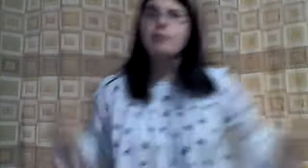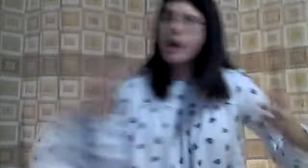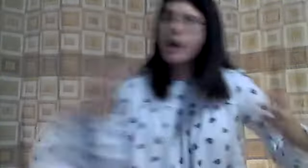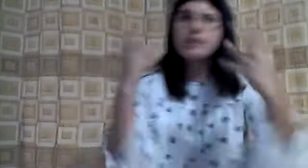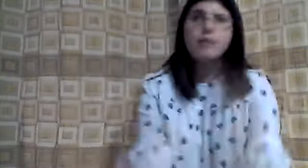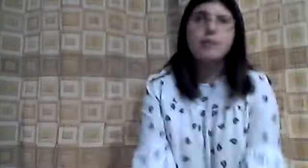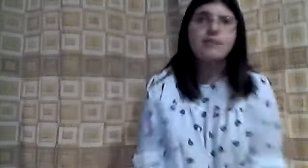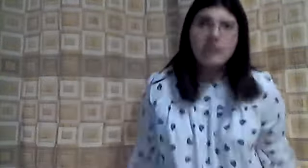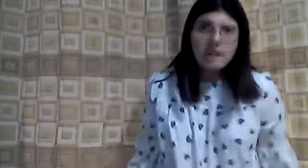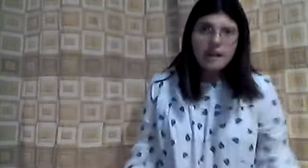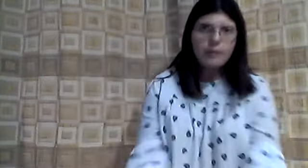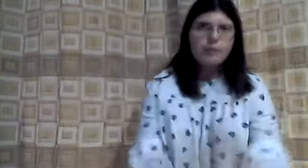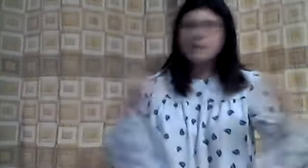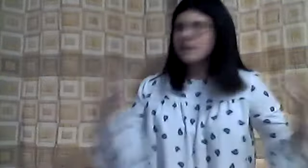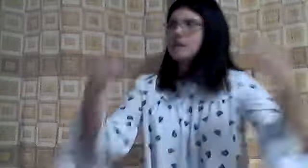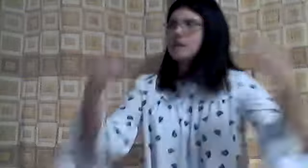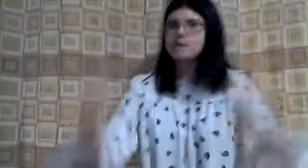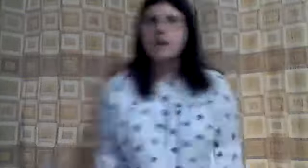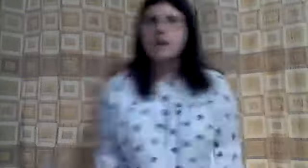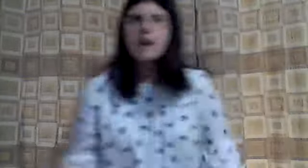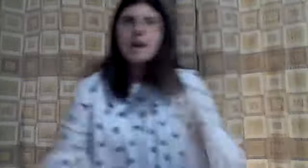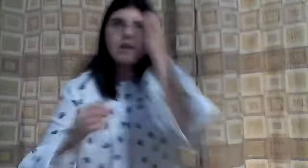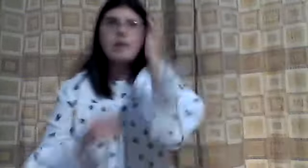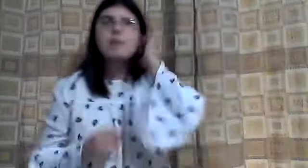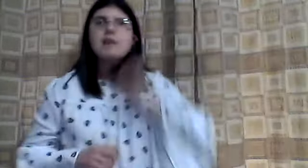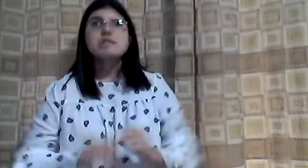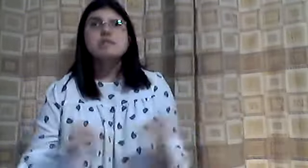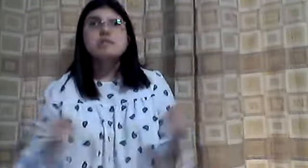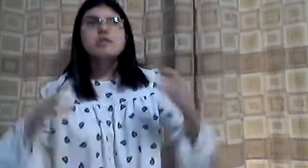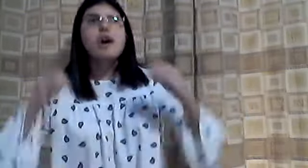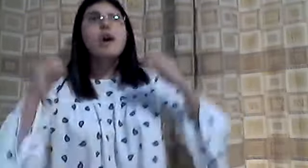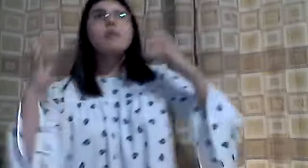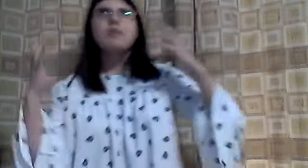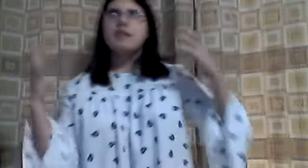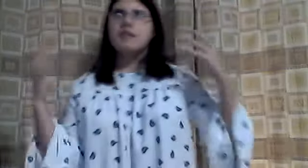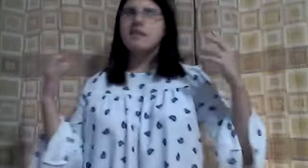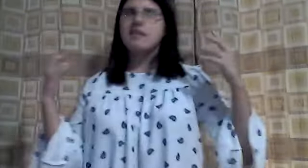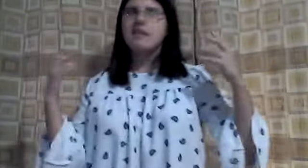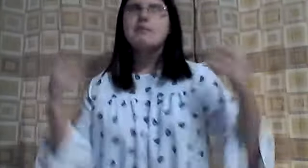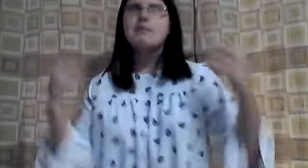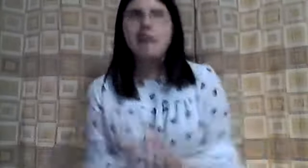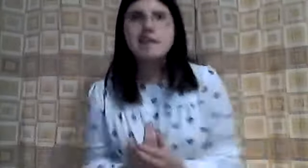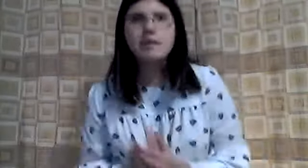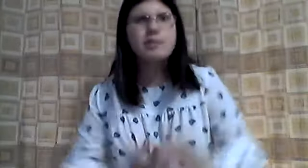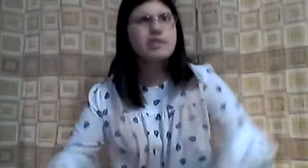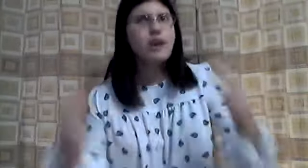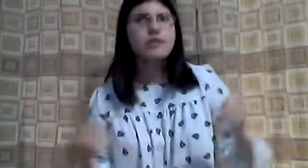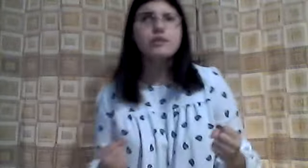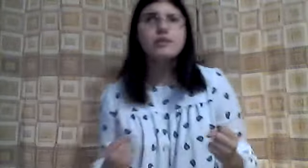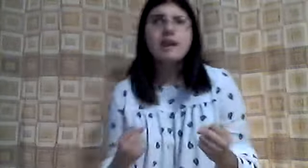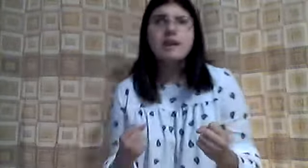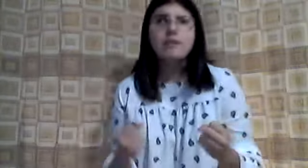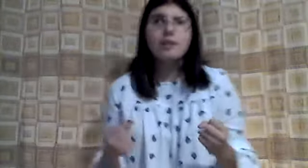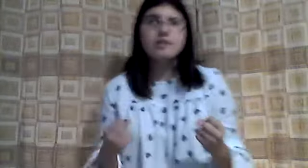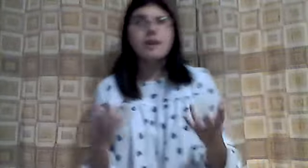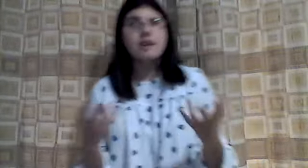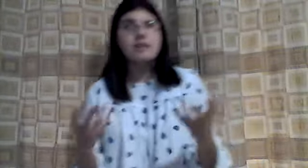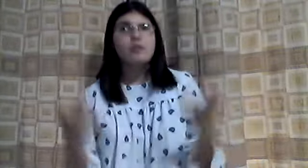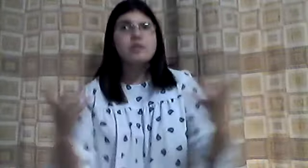Don't give up on God! Because Jesus Christ is up to something. Which means He will bring you blessings, miracles, healings, freedoms, all the wonderful great things that God have for you!!!